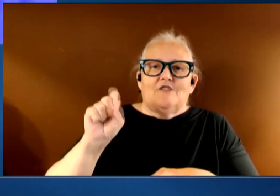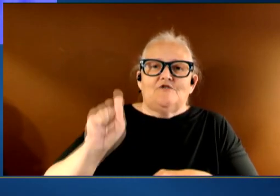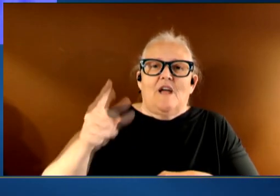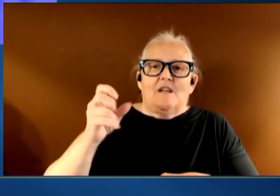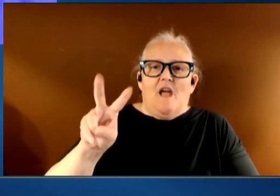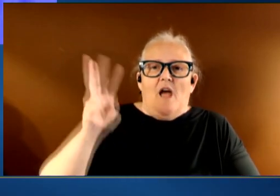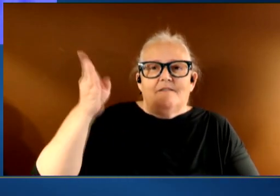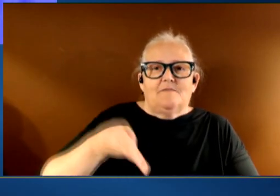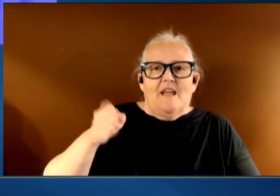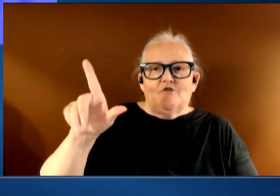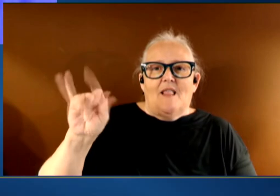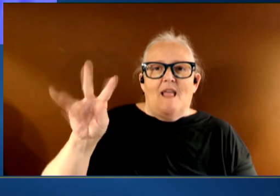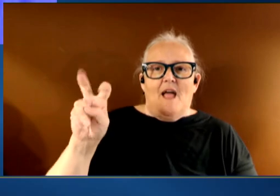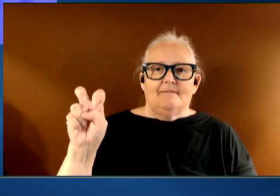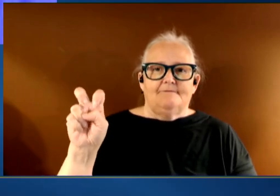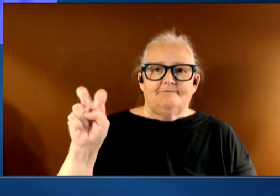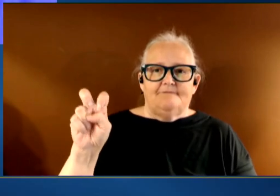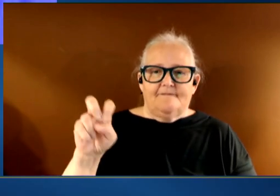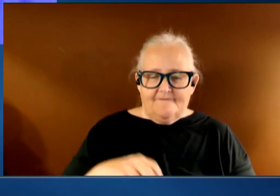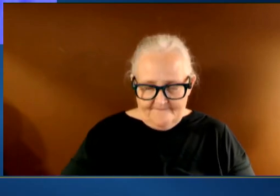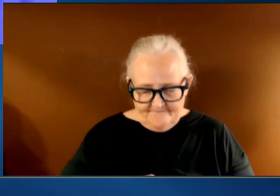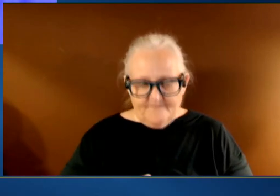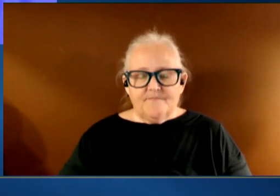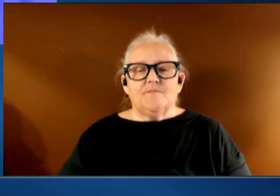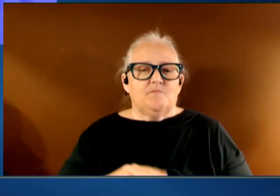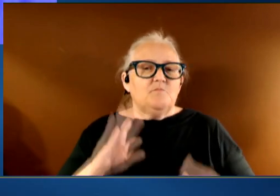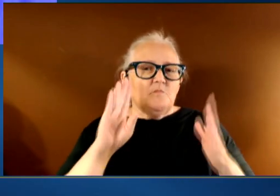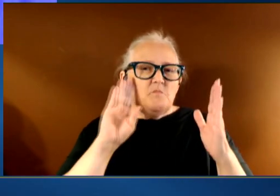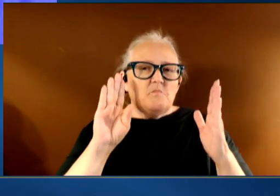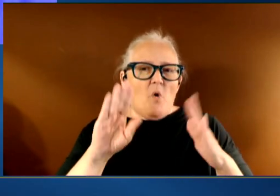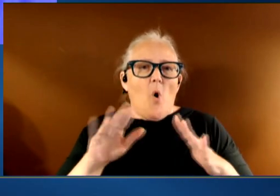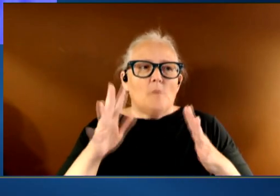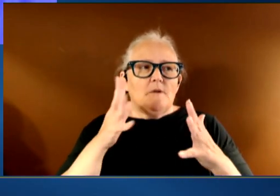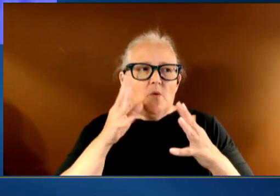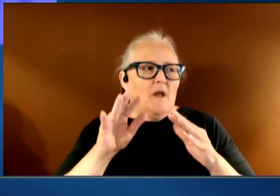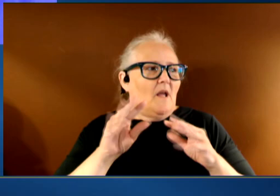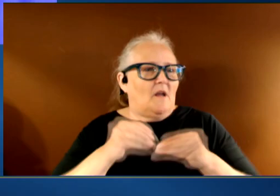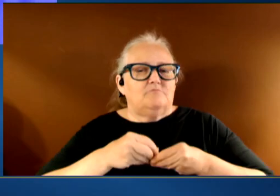and we are hoping to share that widely with the field and hopefully make some snippets